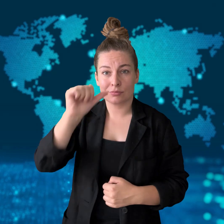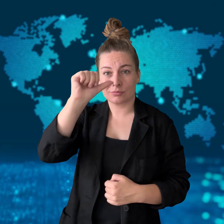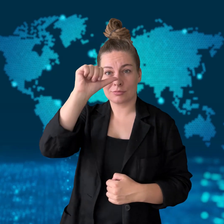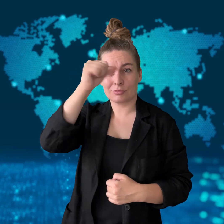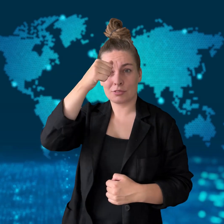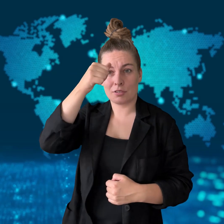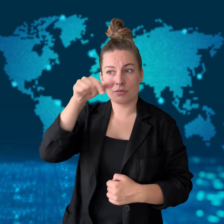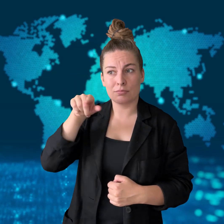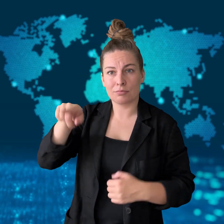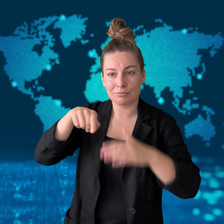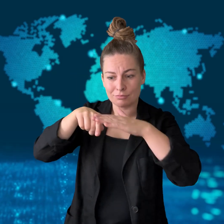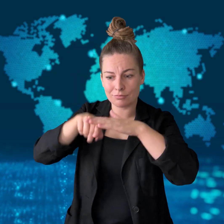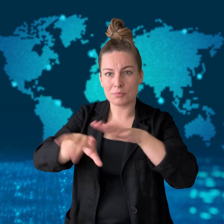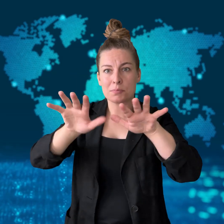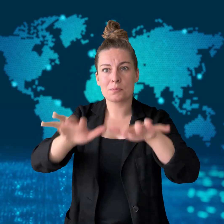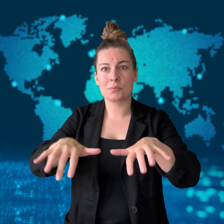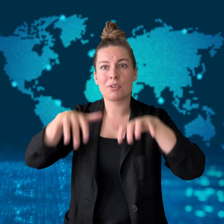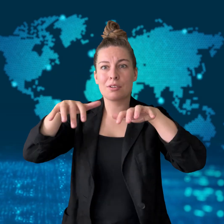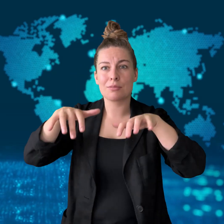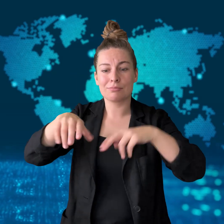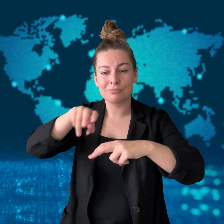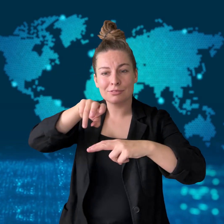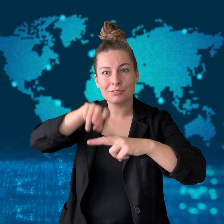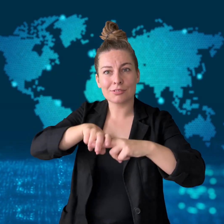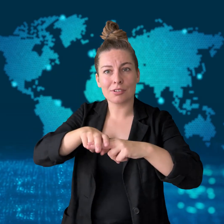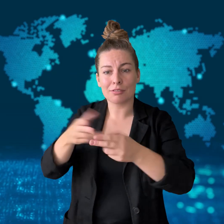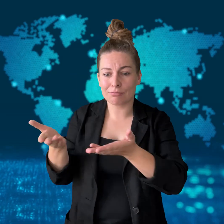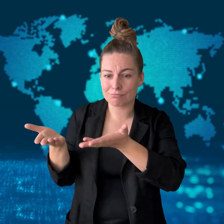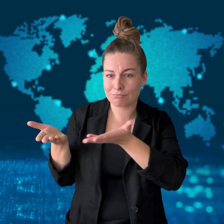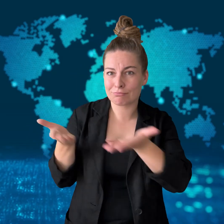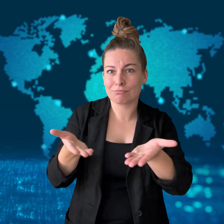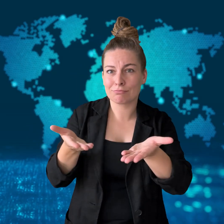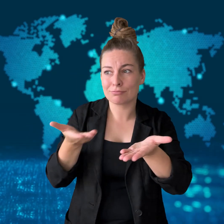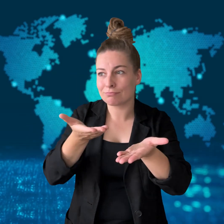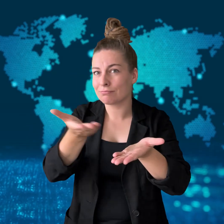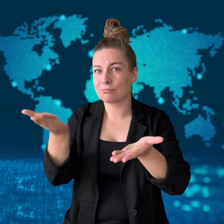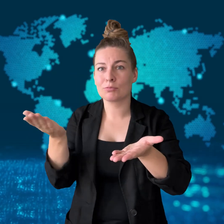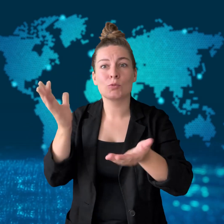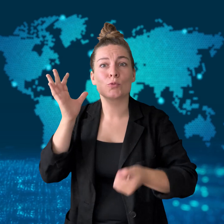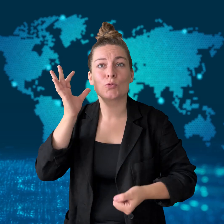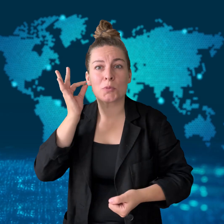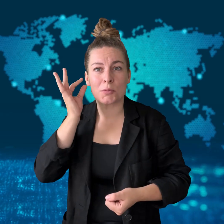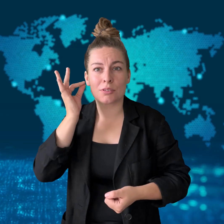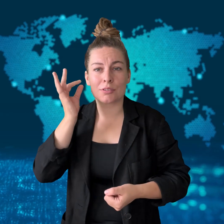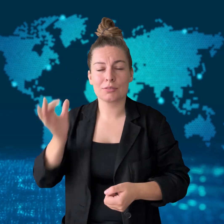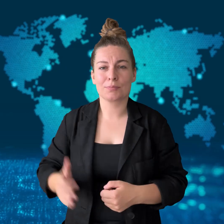Parliament seats for women